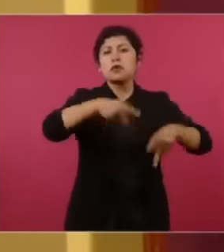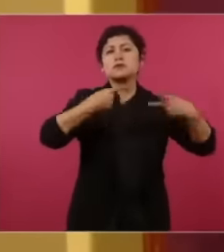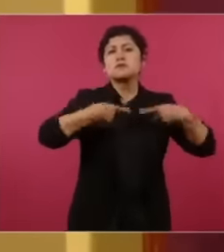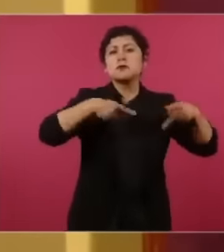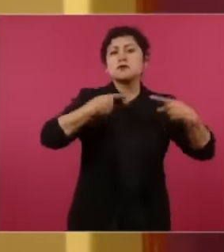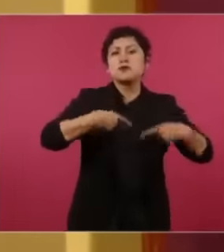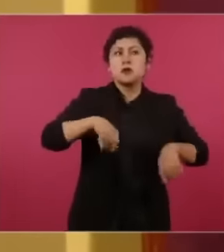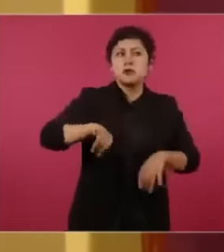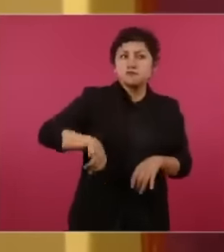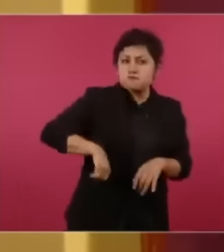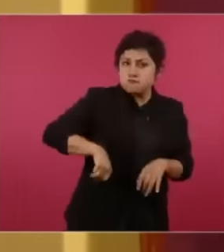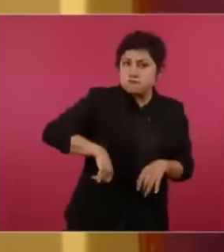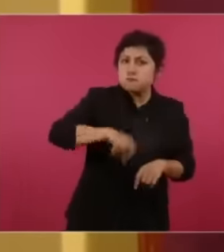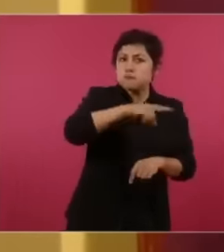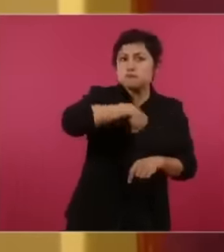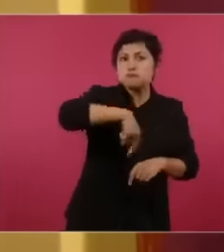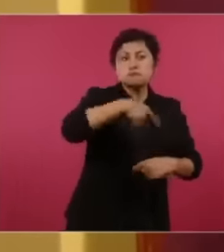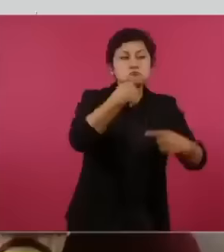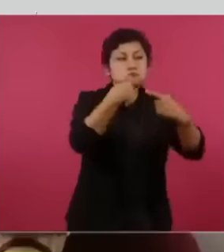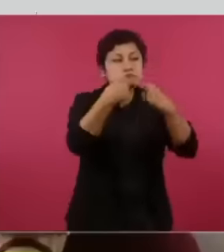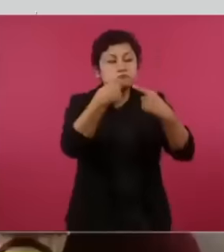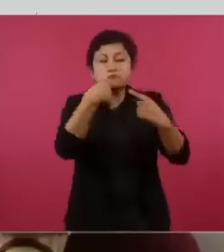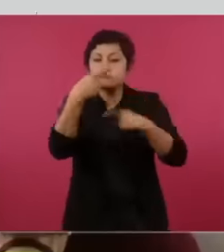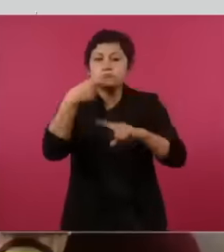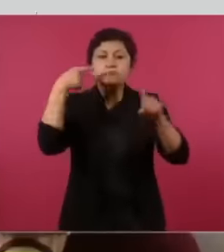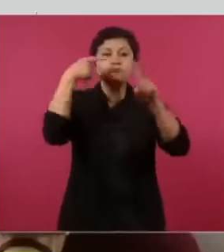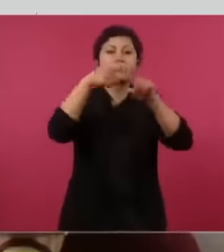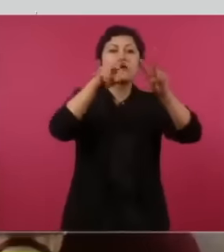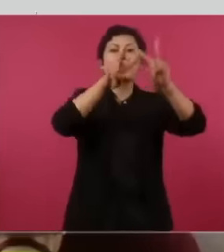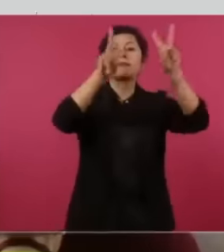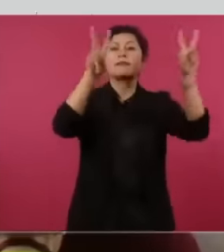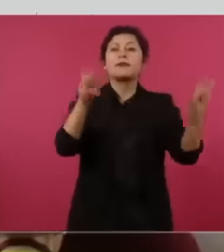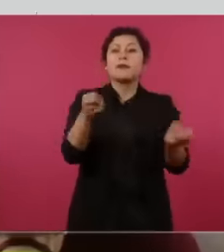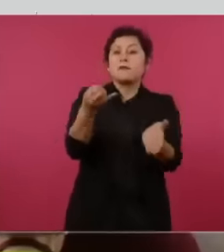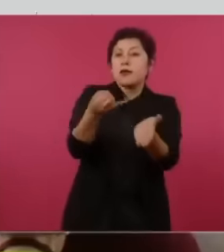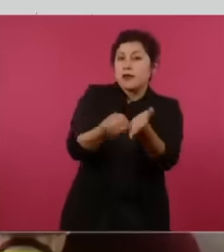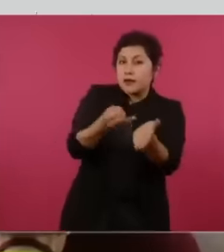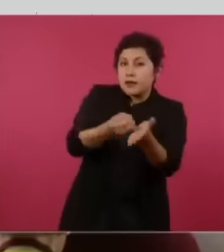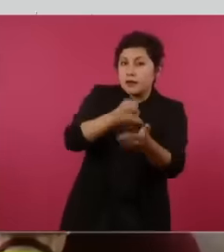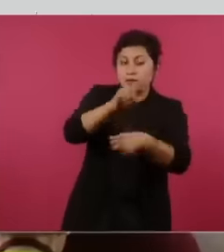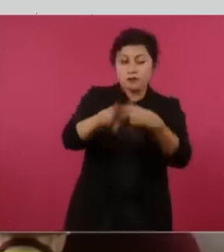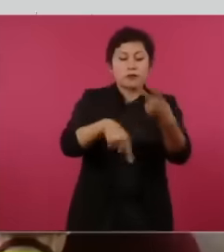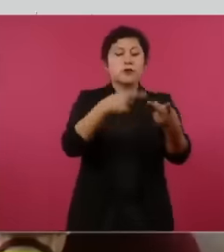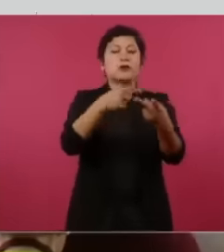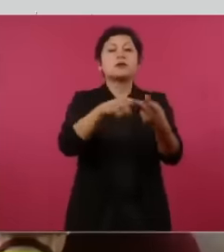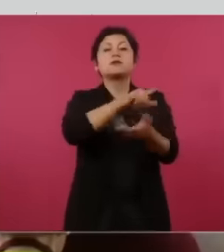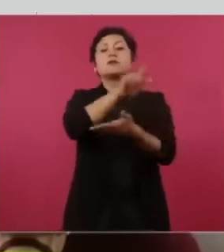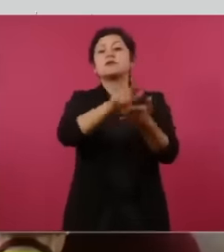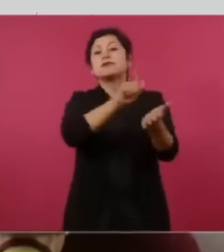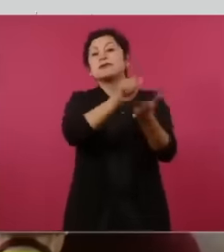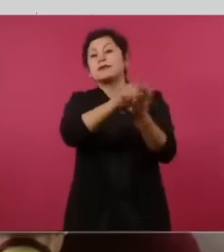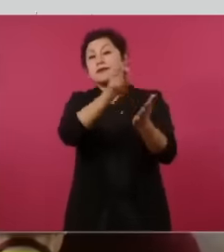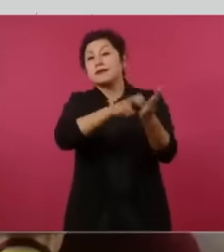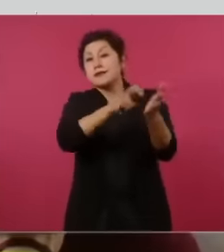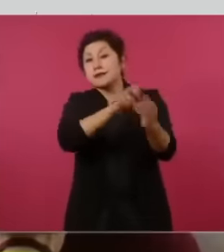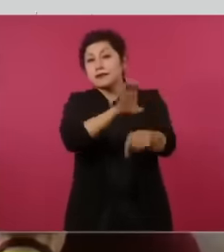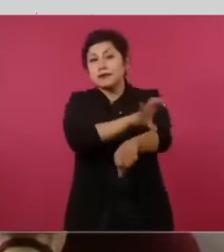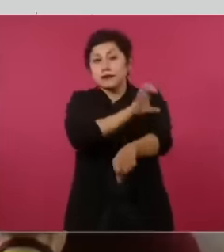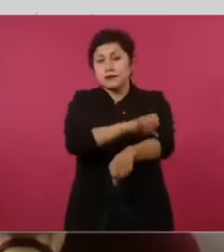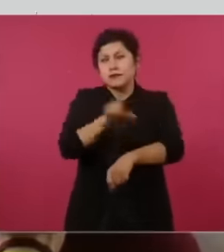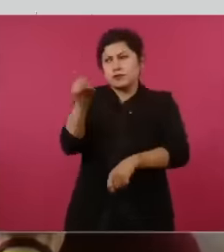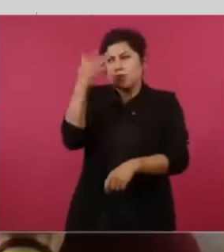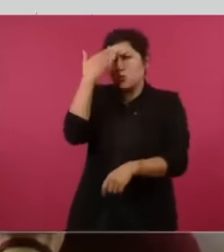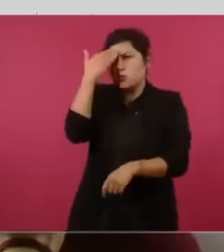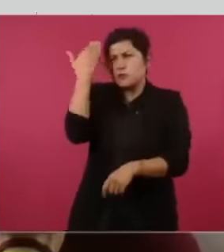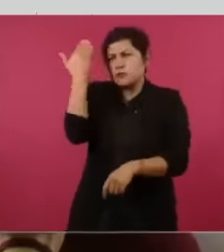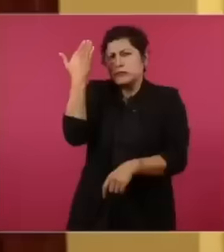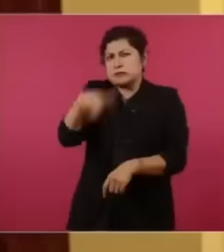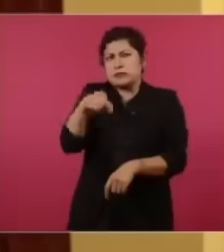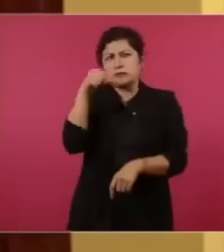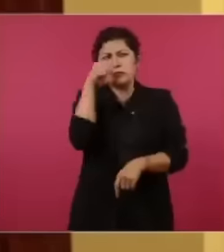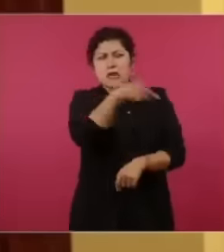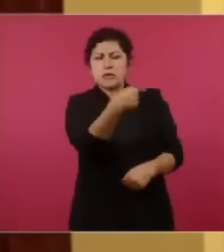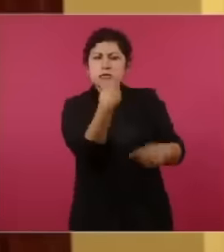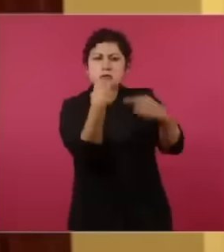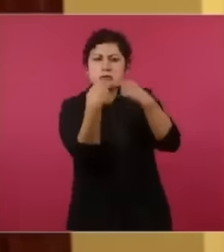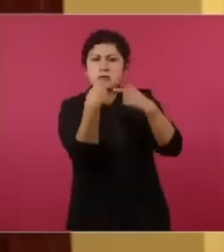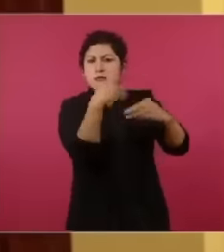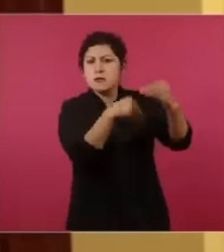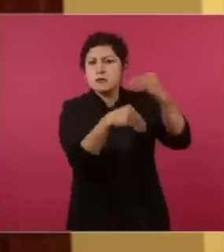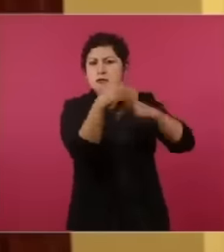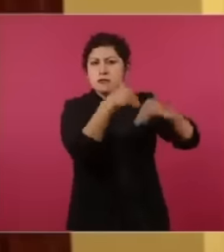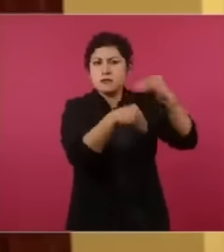finances regarding the energy reform, which you see is very much in the discussion.